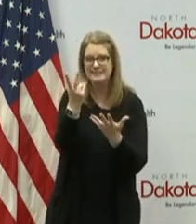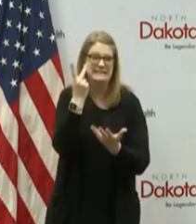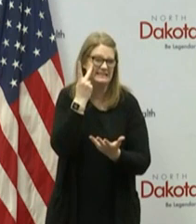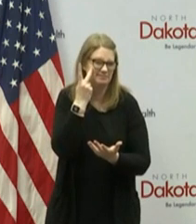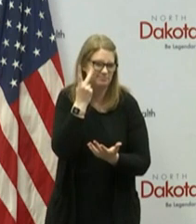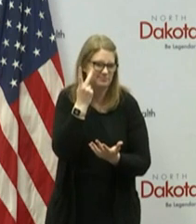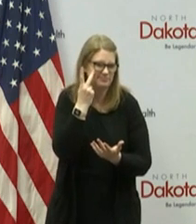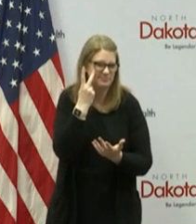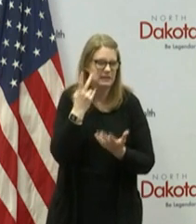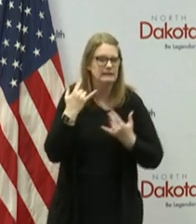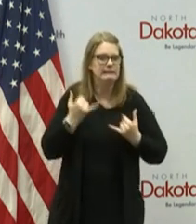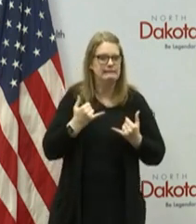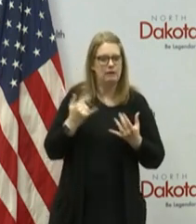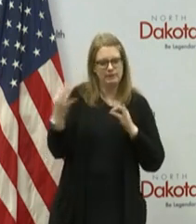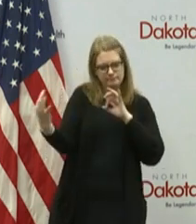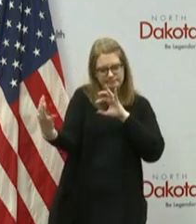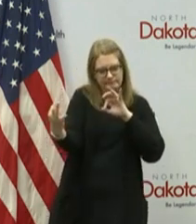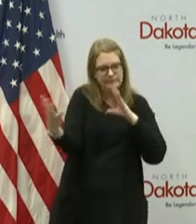WILL RELEASE THE EARLIEST MIGHT